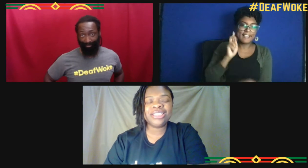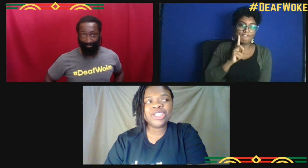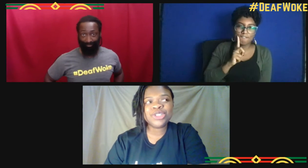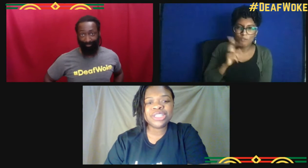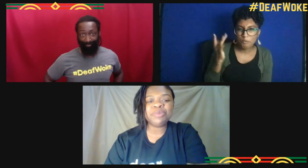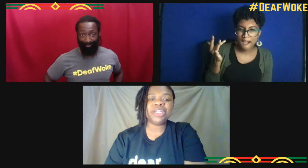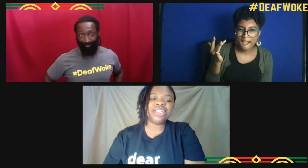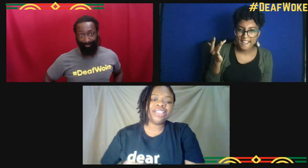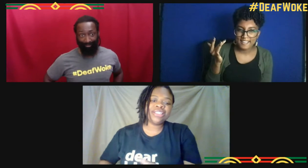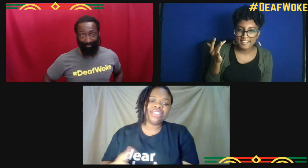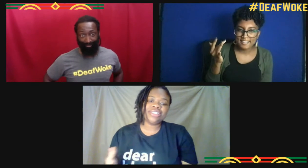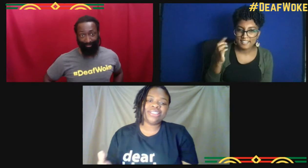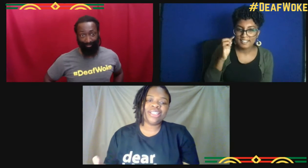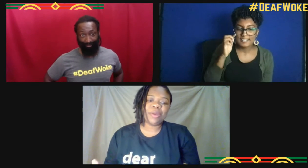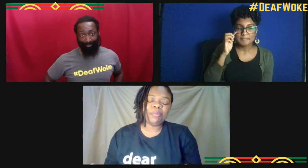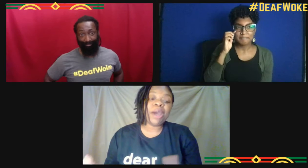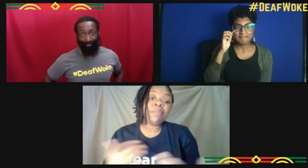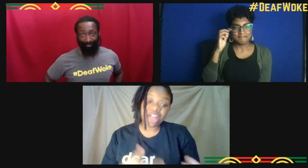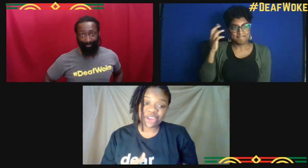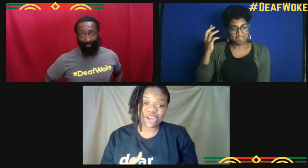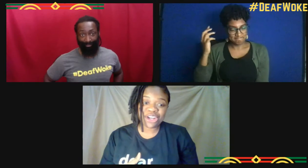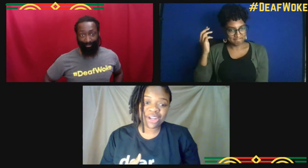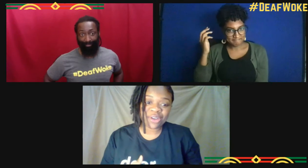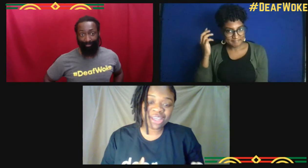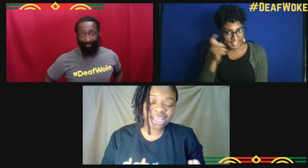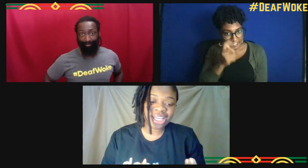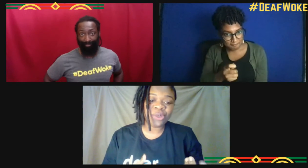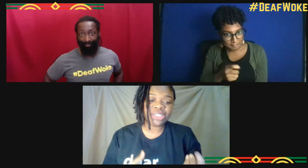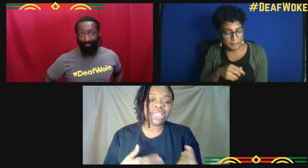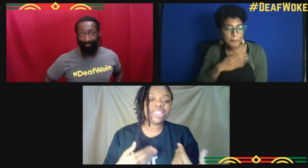And it's interesting because my mother